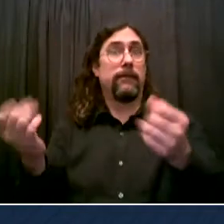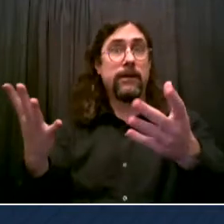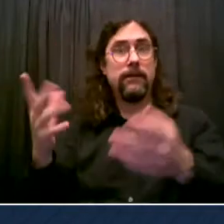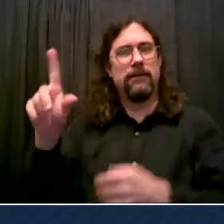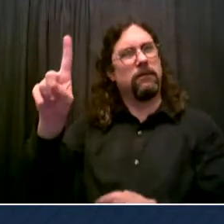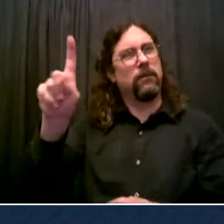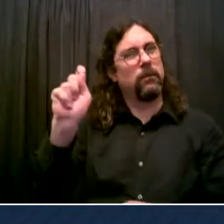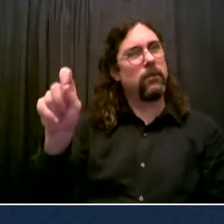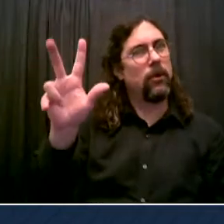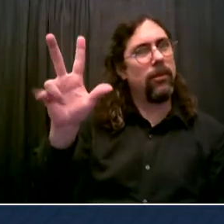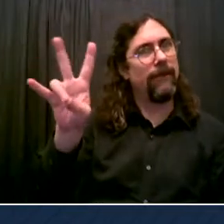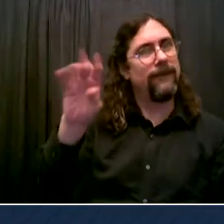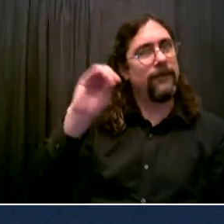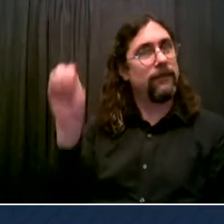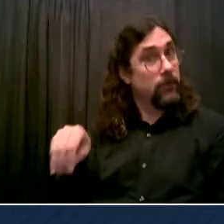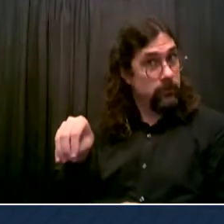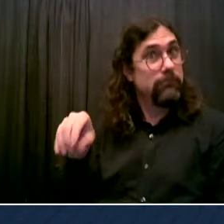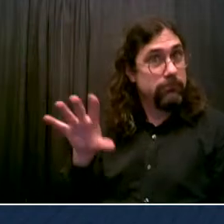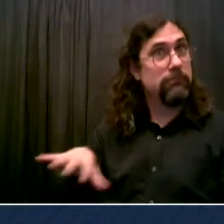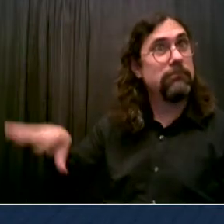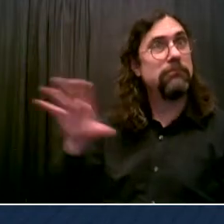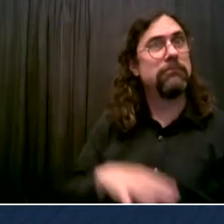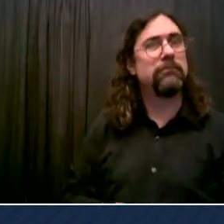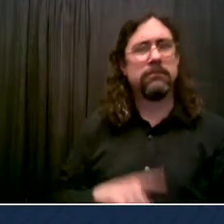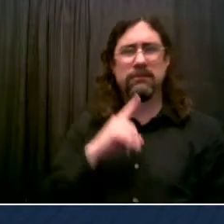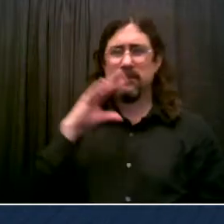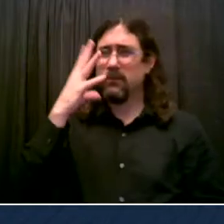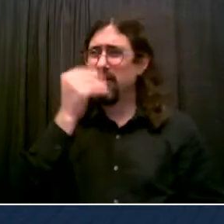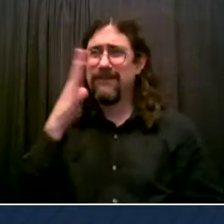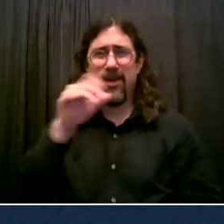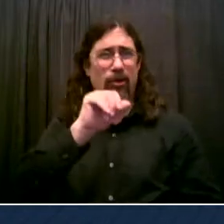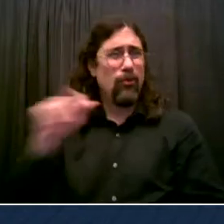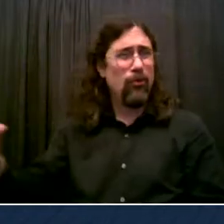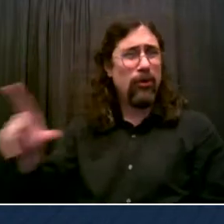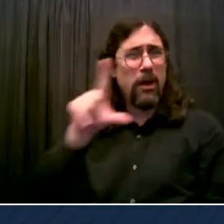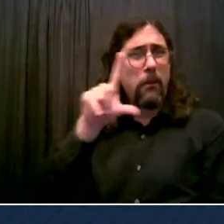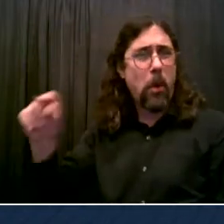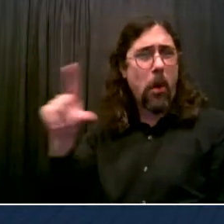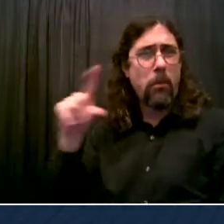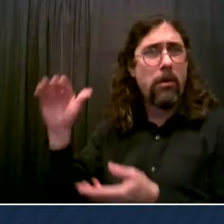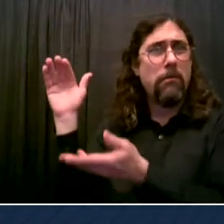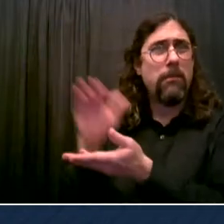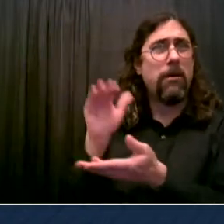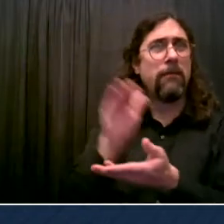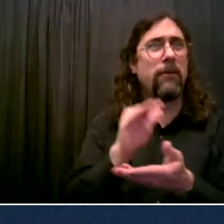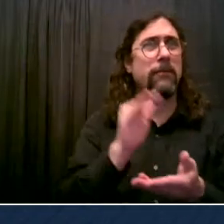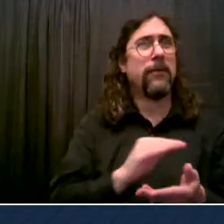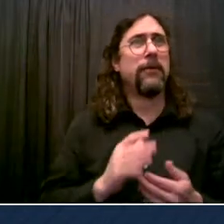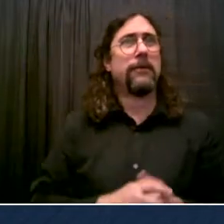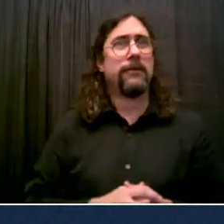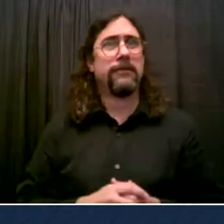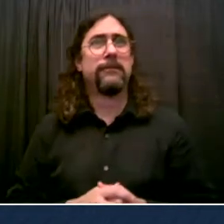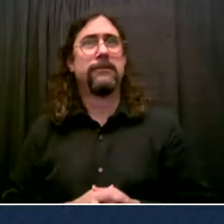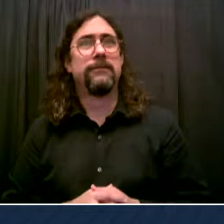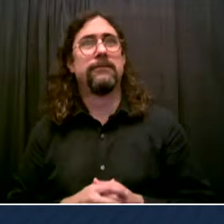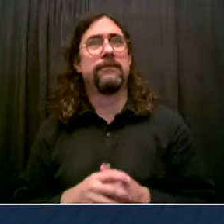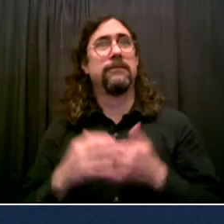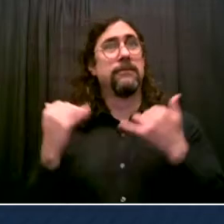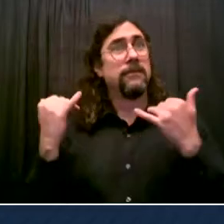CONSTANT DOWNWARD PRESSURE IS FANTASTIC. TODAY'S REPORIS 513 CASES. NUMBER 3, PERCENTAGE OF PEOPLE TESTING POSITIVE CITYWIDE ON A SEVEN-DAY ROLLING AVERAGE. IT IS 1.A37% ND GOING DOWN. IT IS BECAUSE VACCINATNSIO ARE